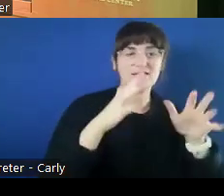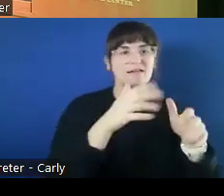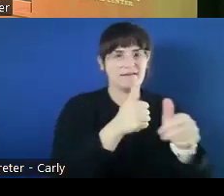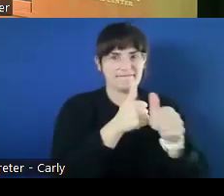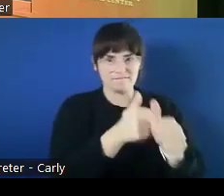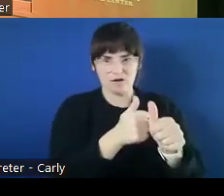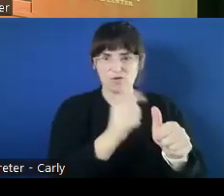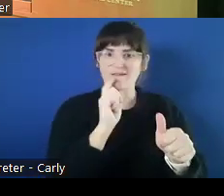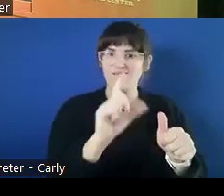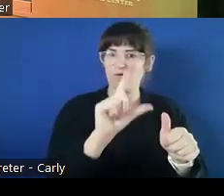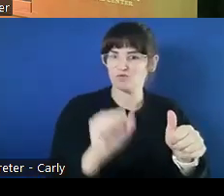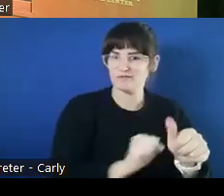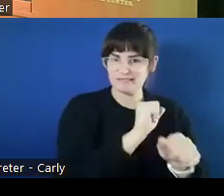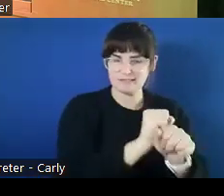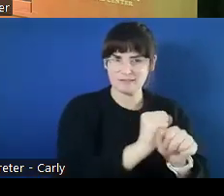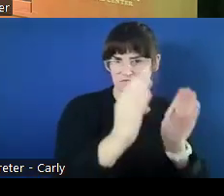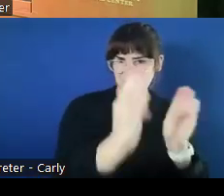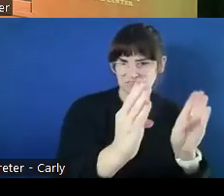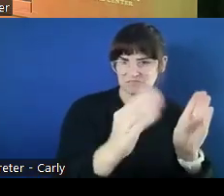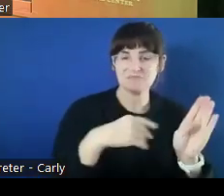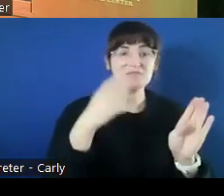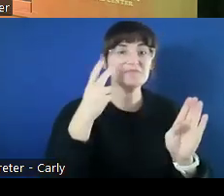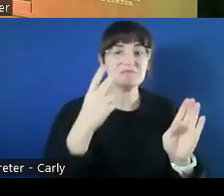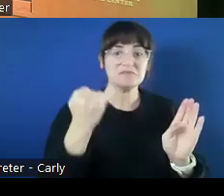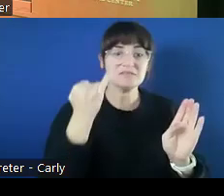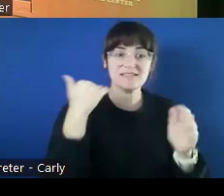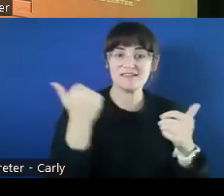and you want to see whether or not depression or anxiety is associated with the development of